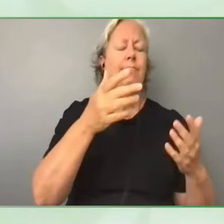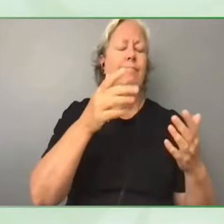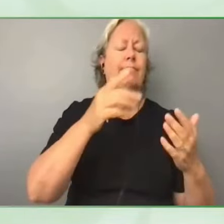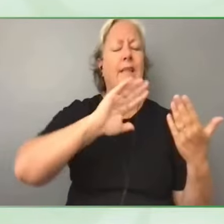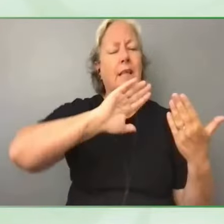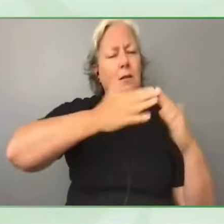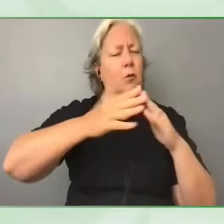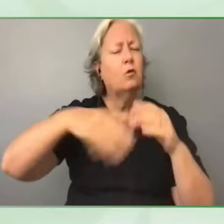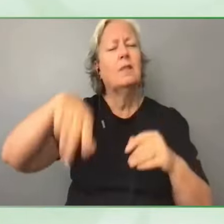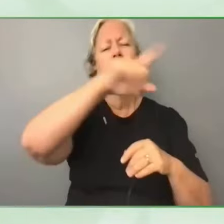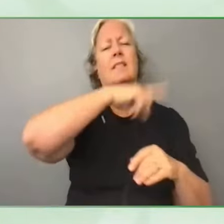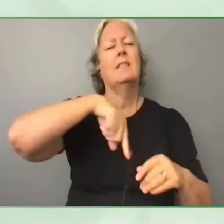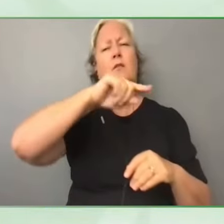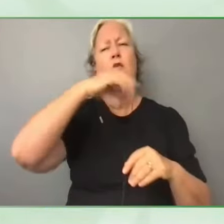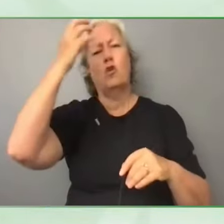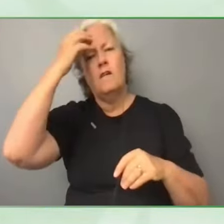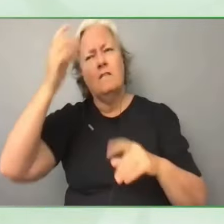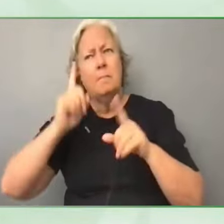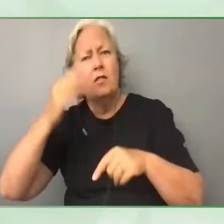beginning and so on.